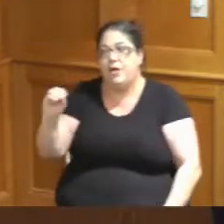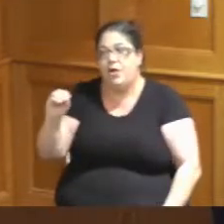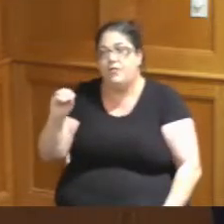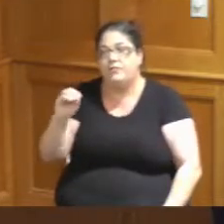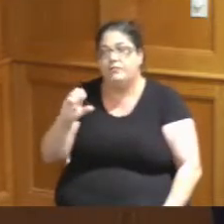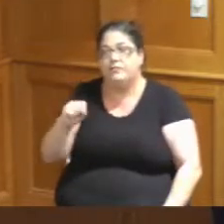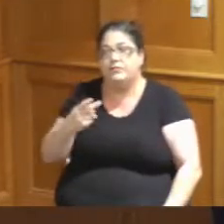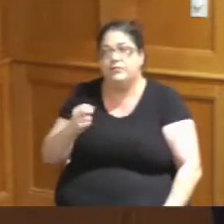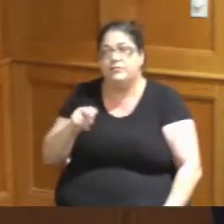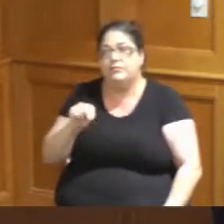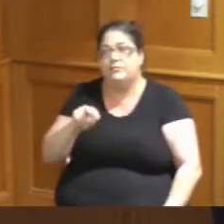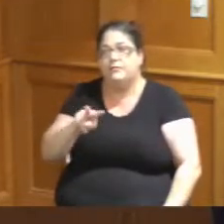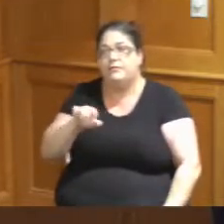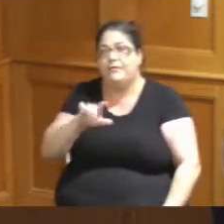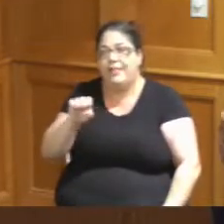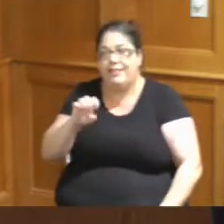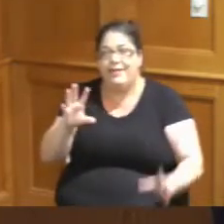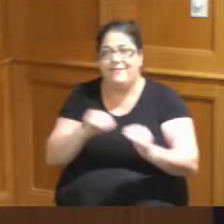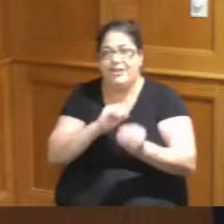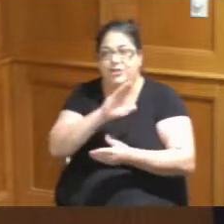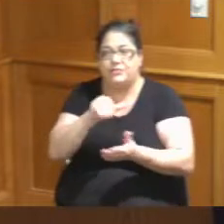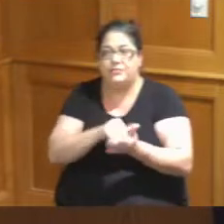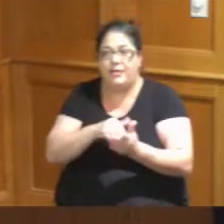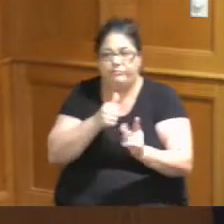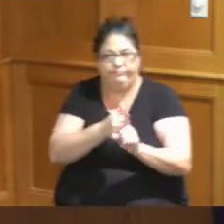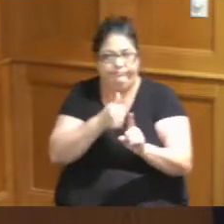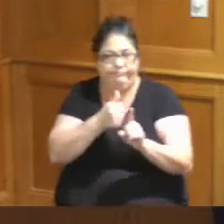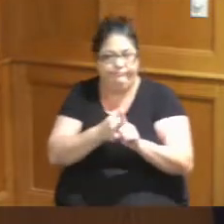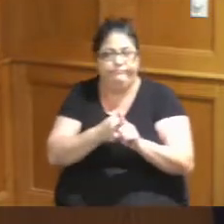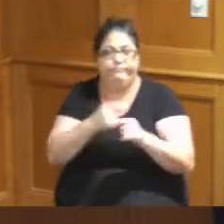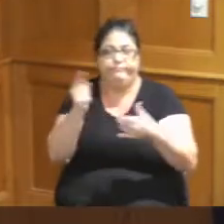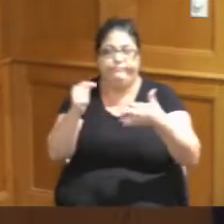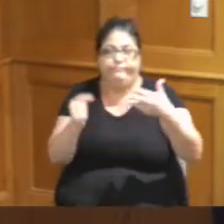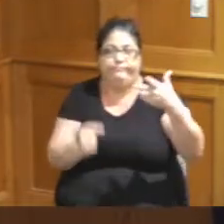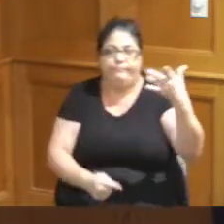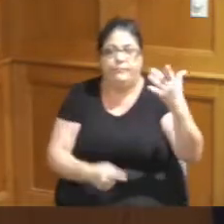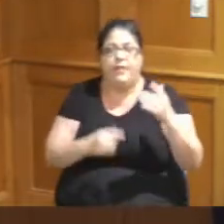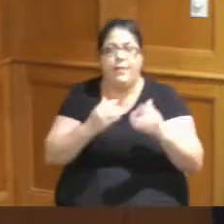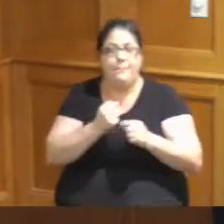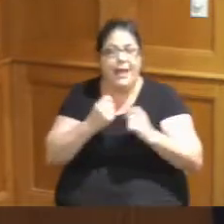Convention Center we've had a number of things we got an expansion that's getting ready to come up